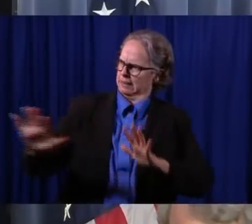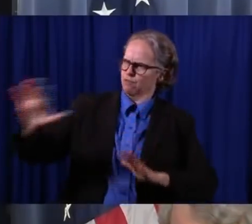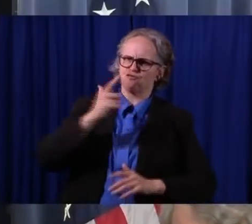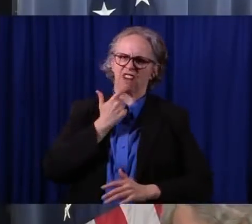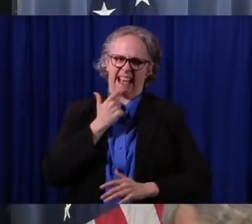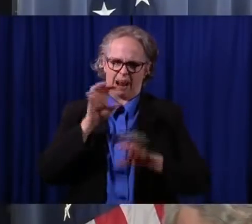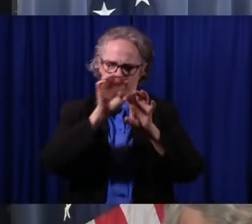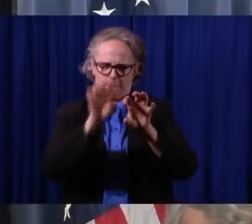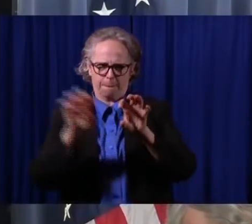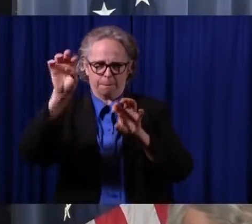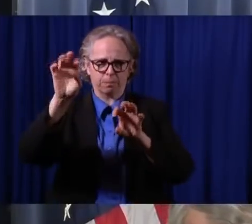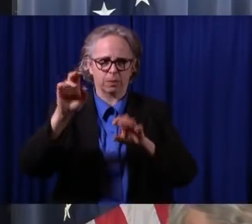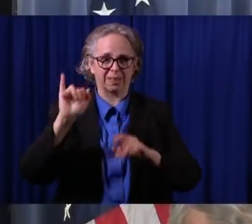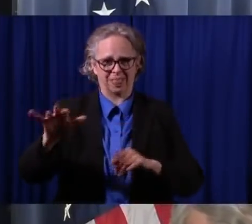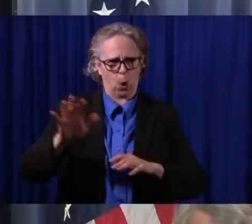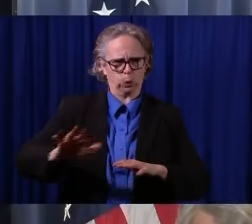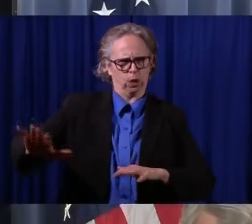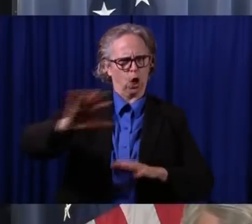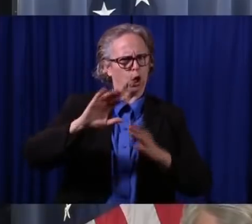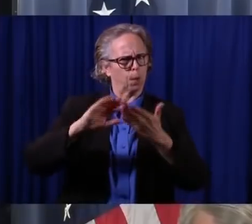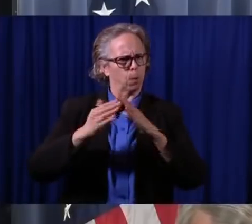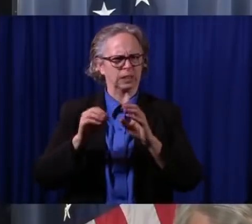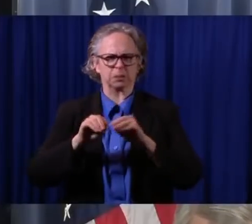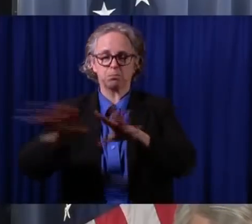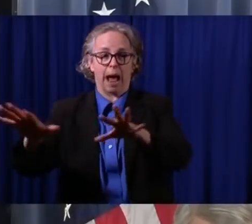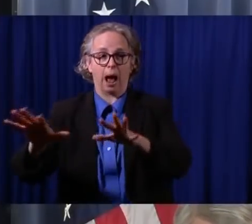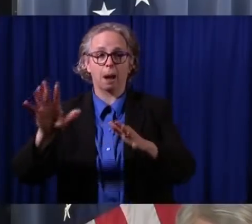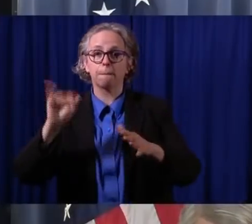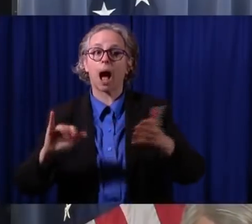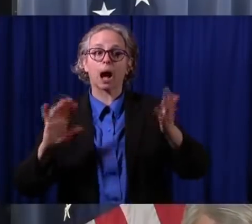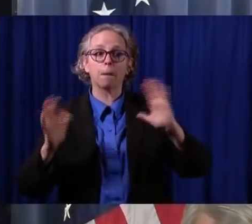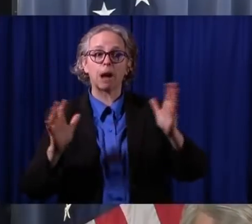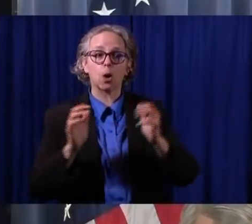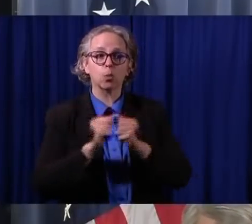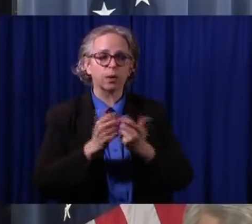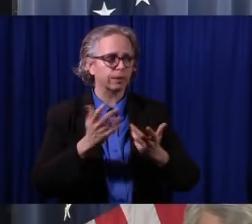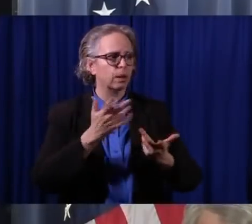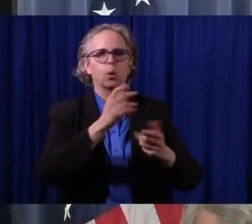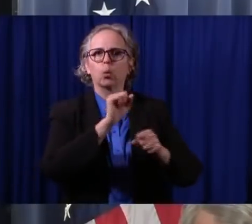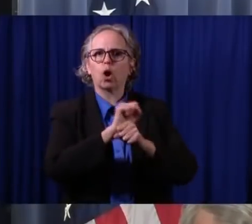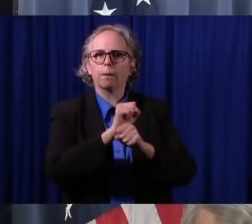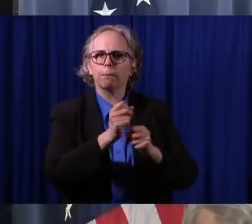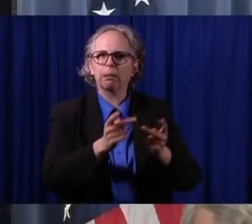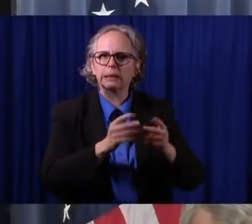AND YOU WILL SEE TROTWOOD. ALSO, THEY ARE SEEING WORKPLACE